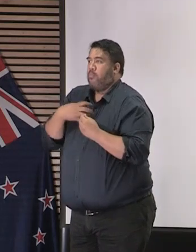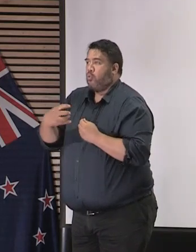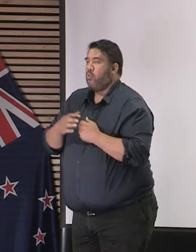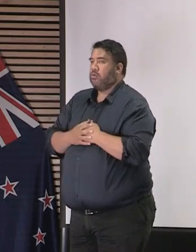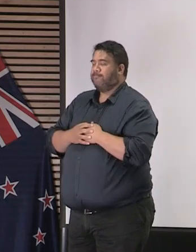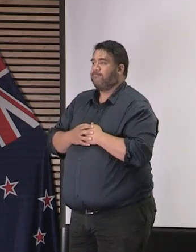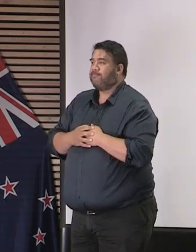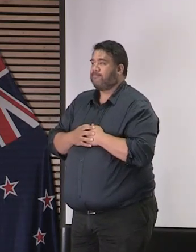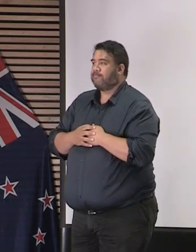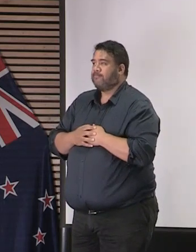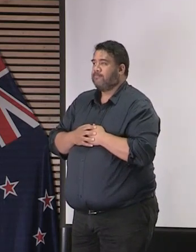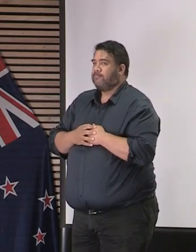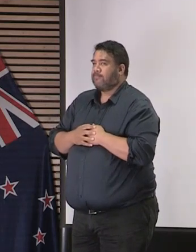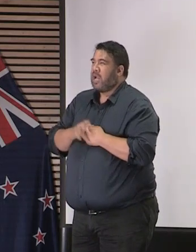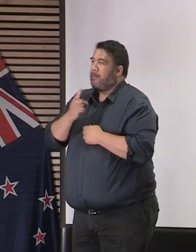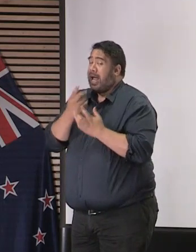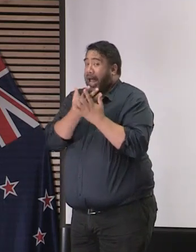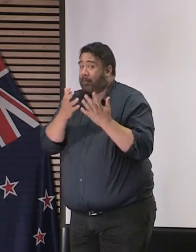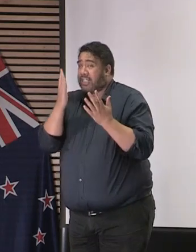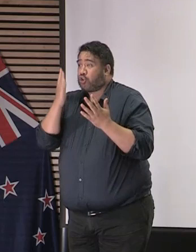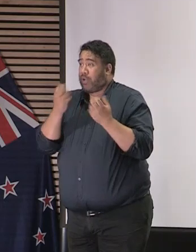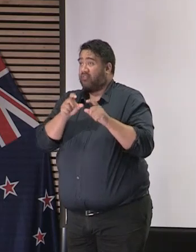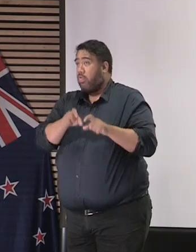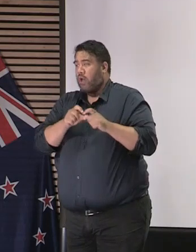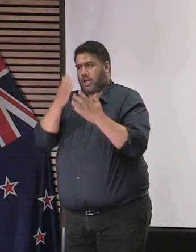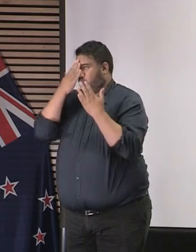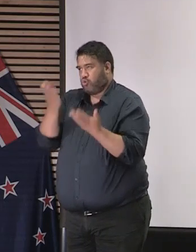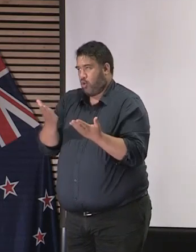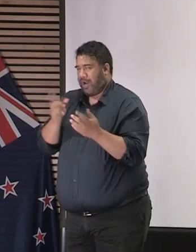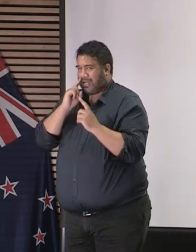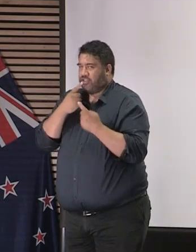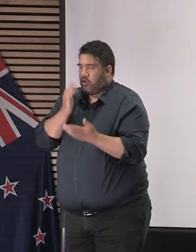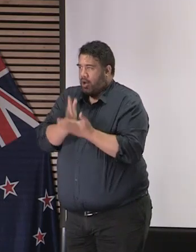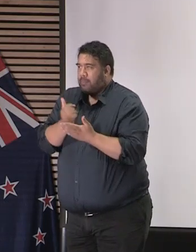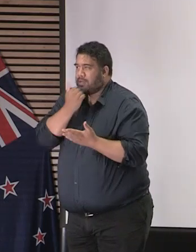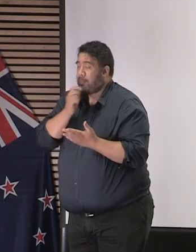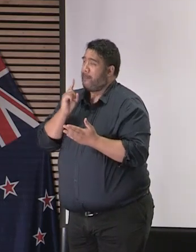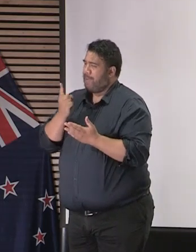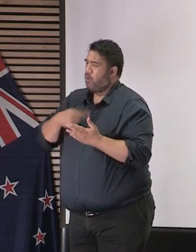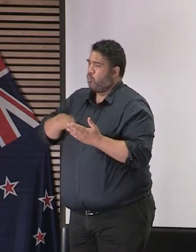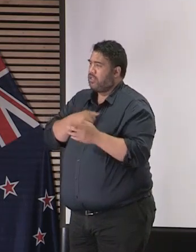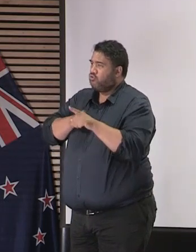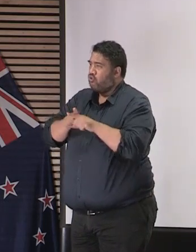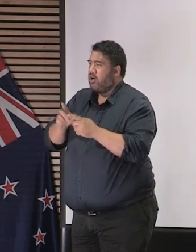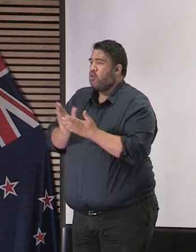that number because we don't have a definitive number of devices we will be able to get